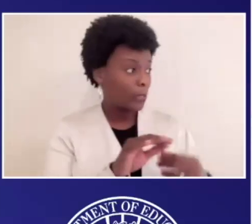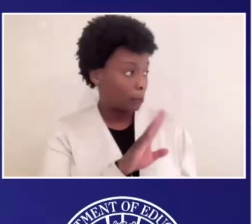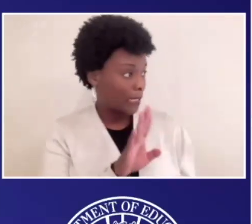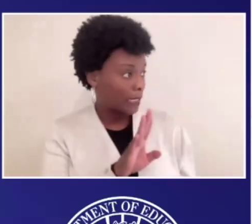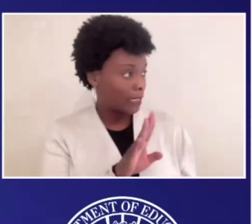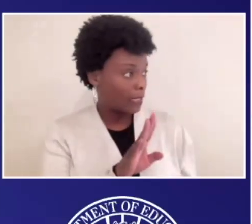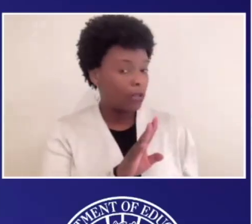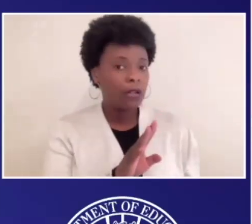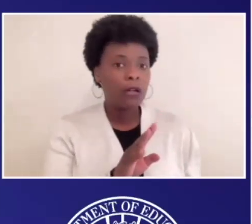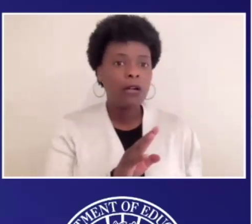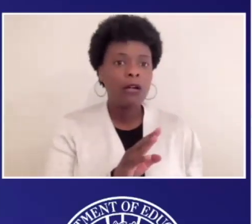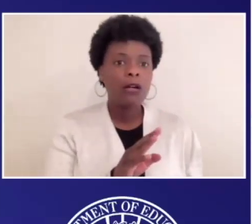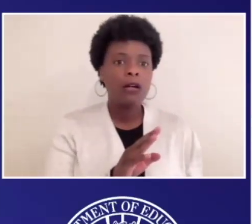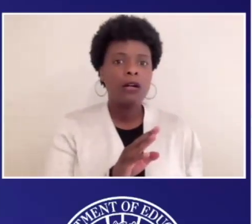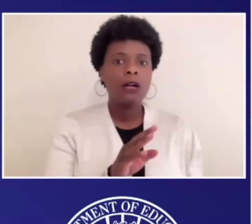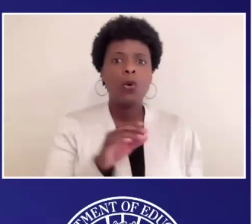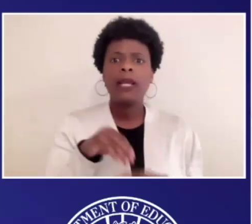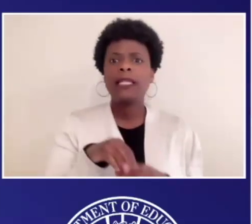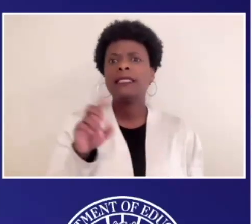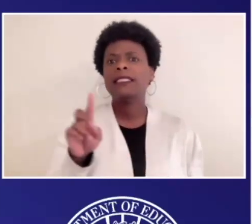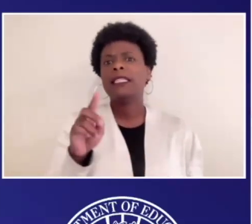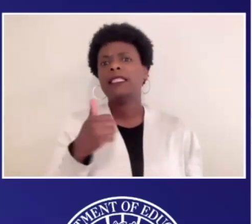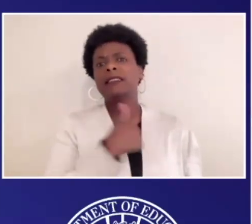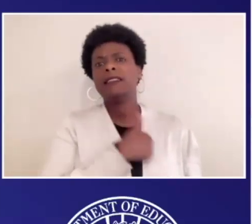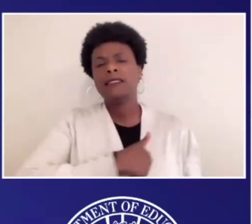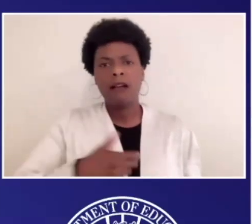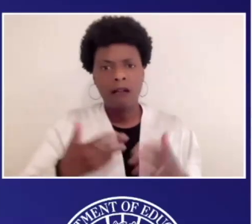Yes. Well, we're in D. No wonder.